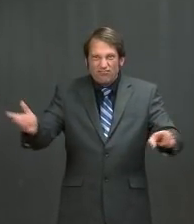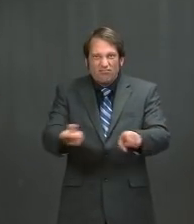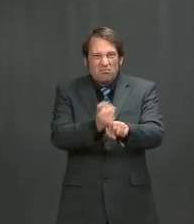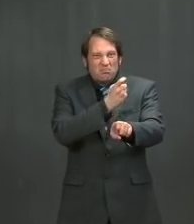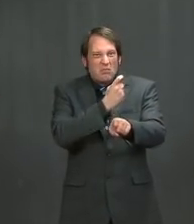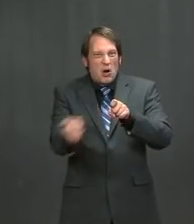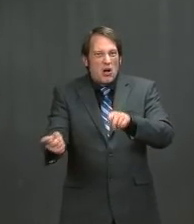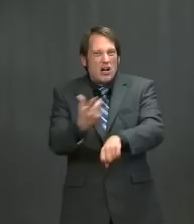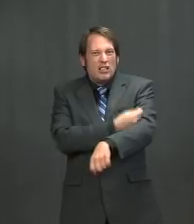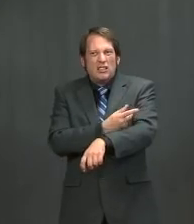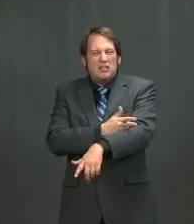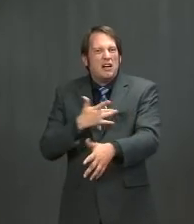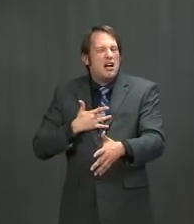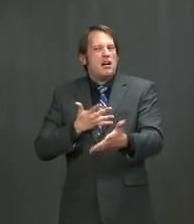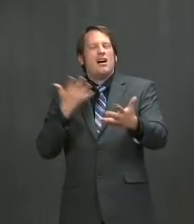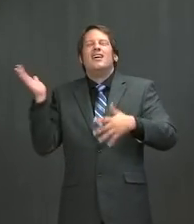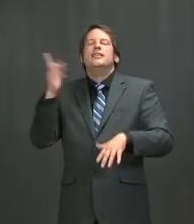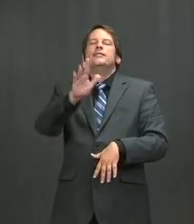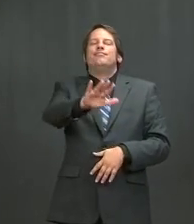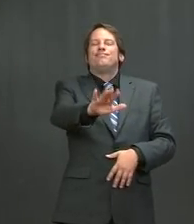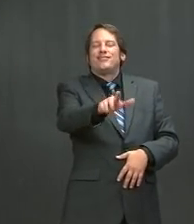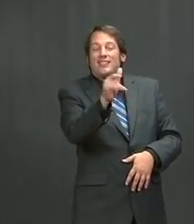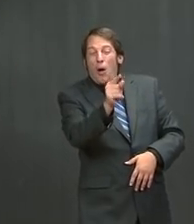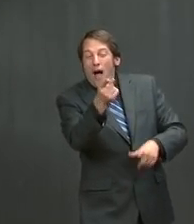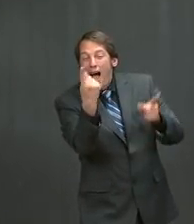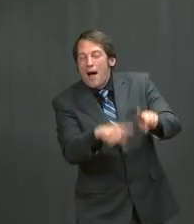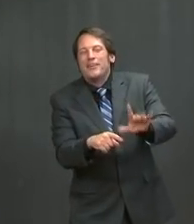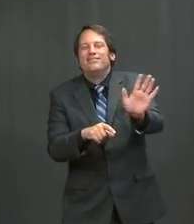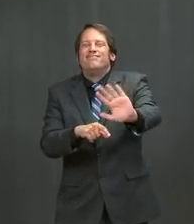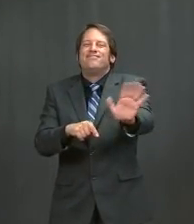because we are still on track to have the number of doses